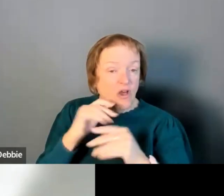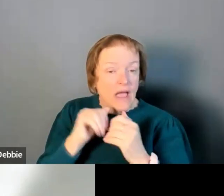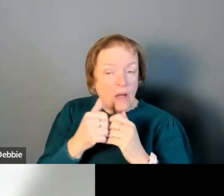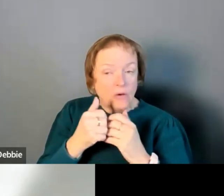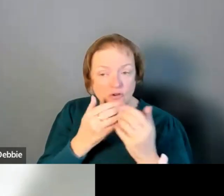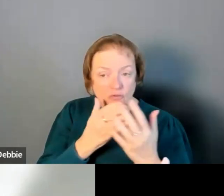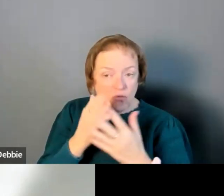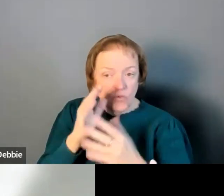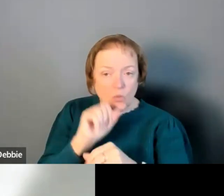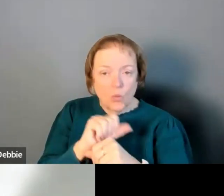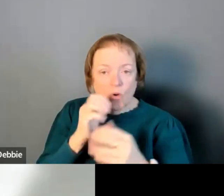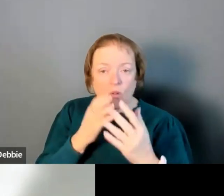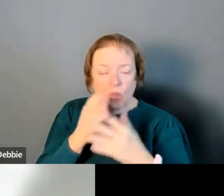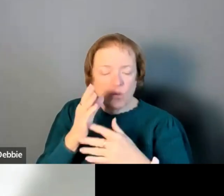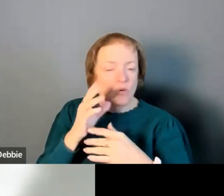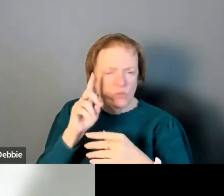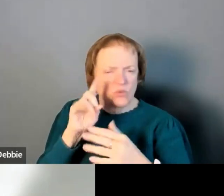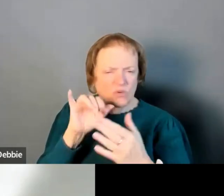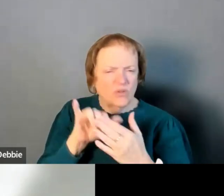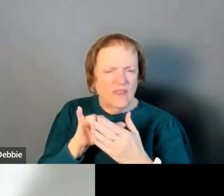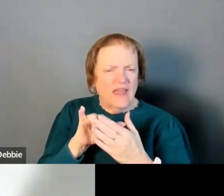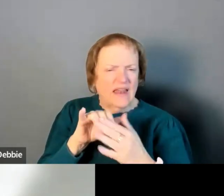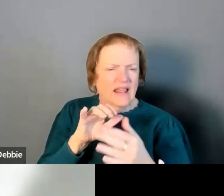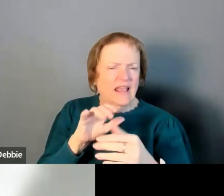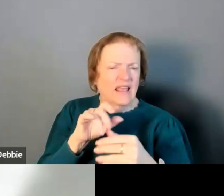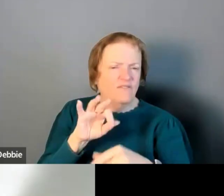definitely do it if you have time on a teacher workday.